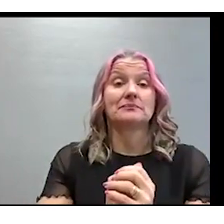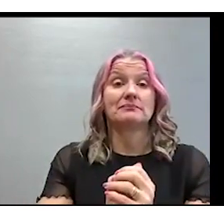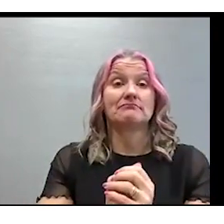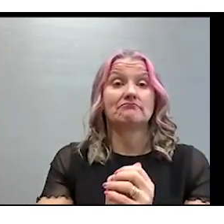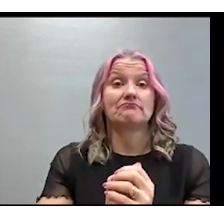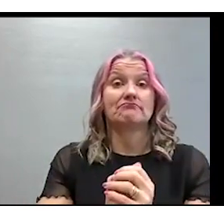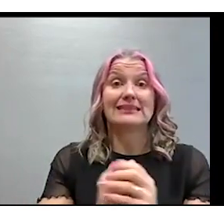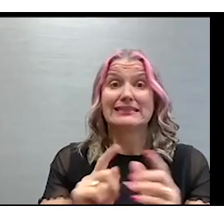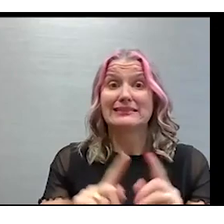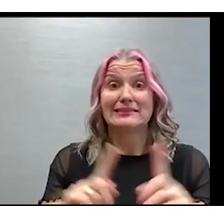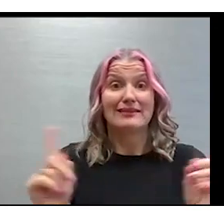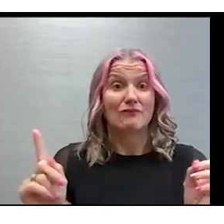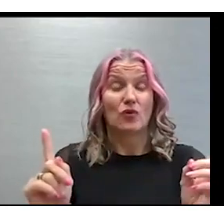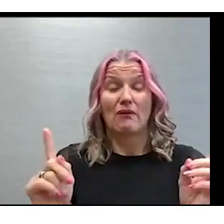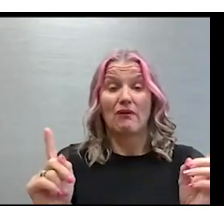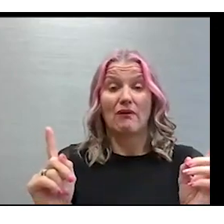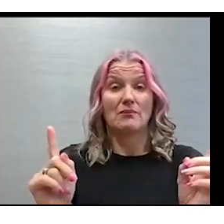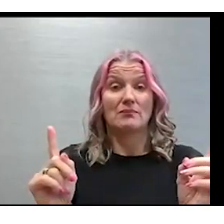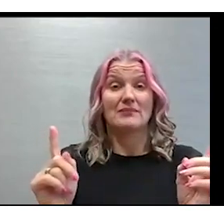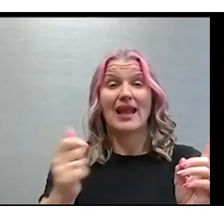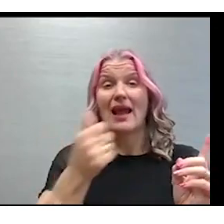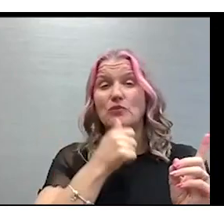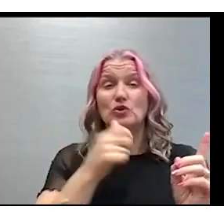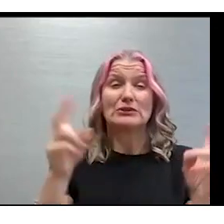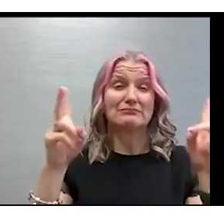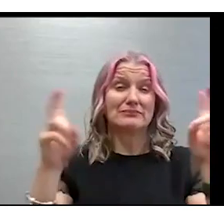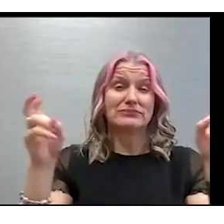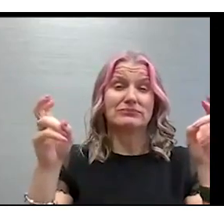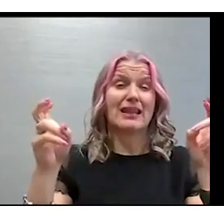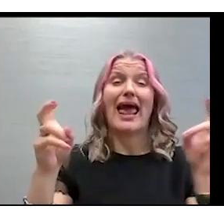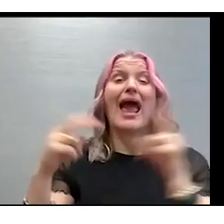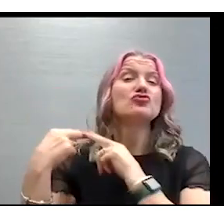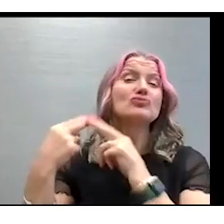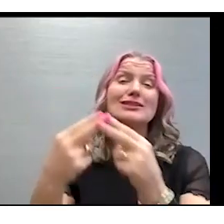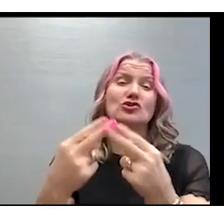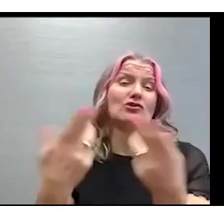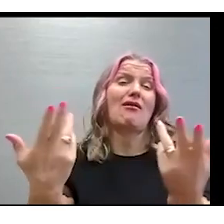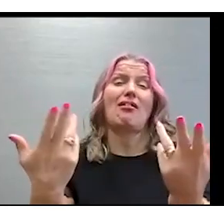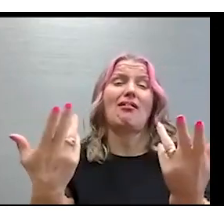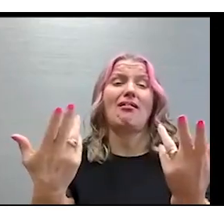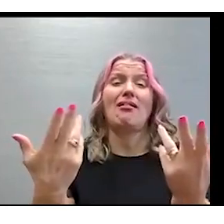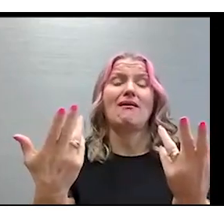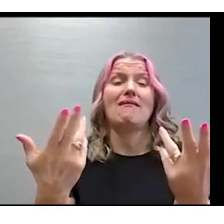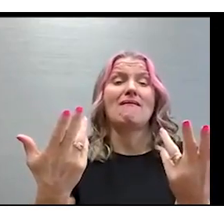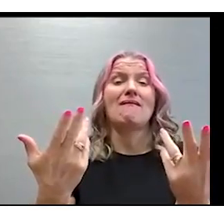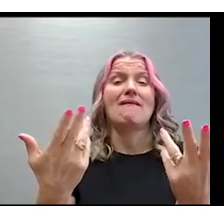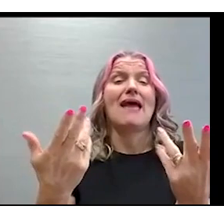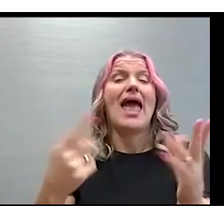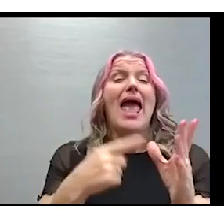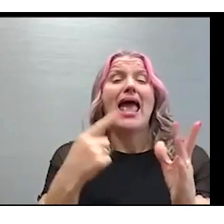it's very different with, I'm using air quotes, traditional AI models versus generative AI models.